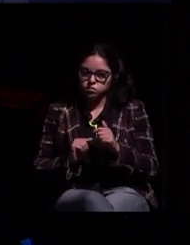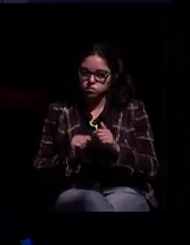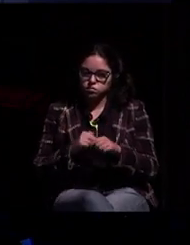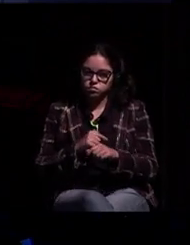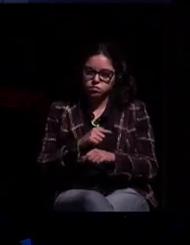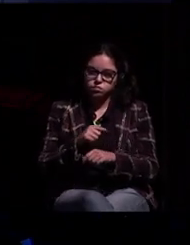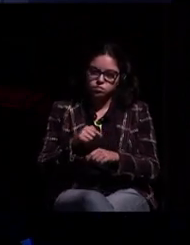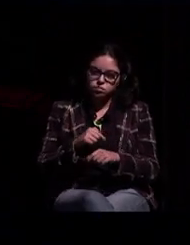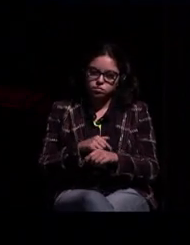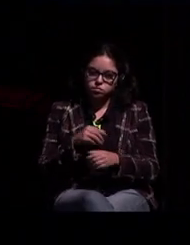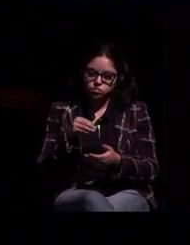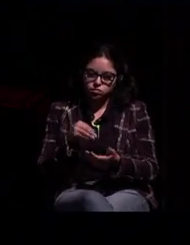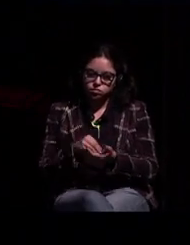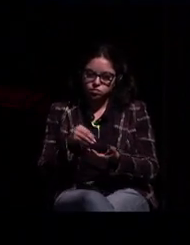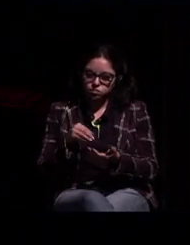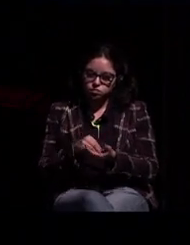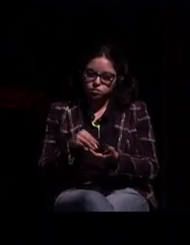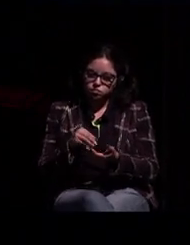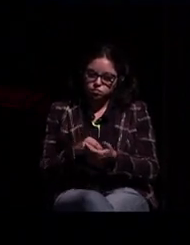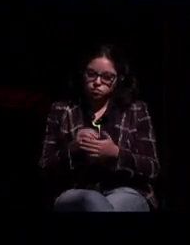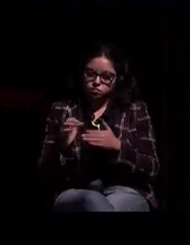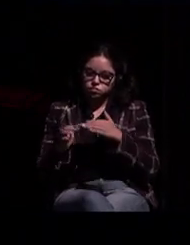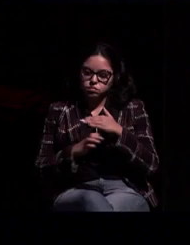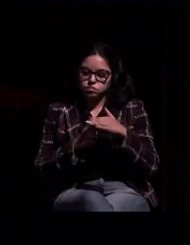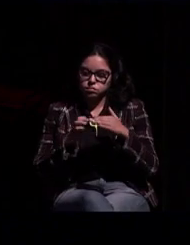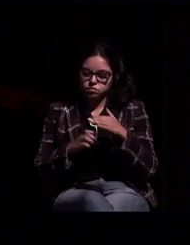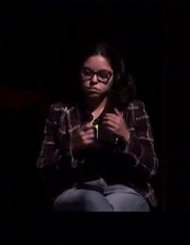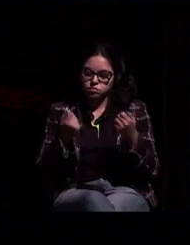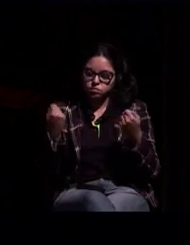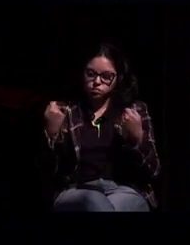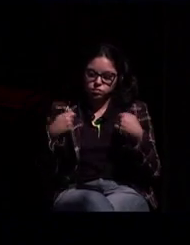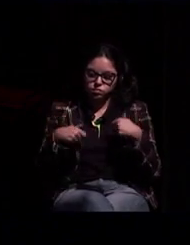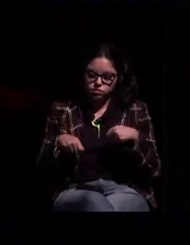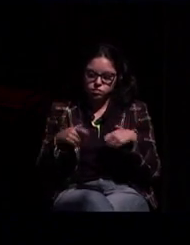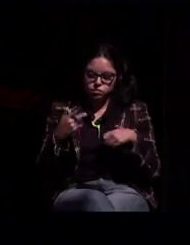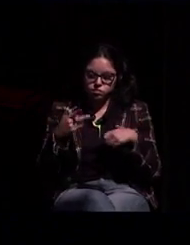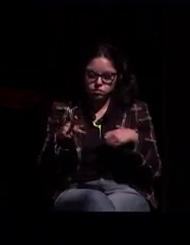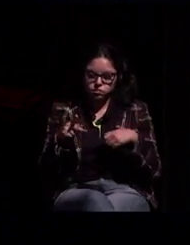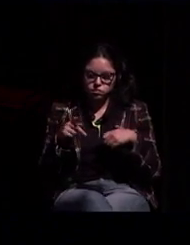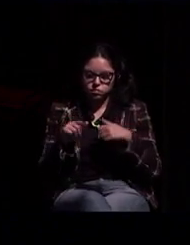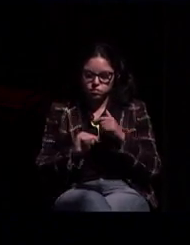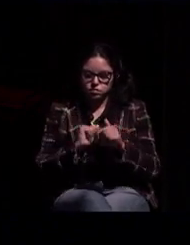our services. and while we are there we will perform at the top.